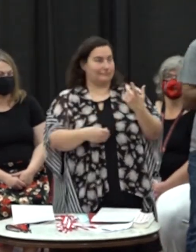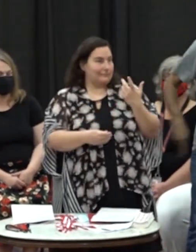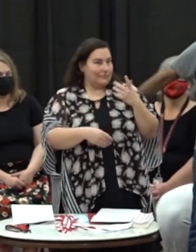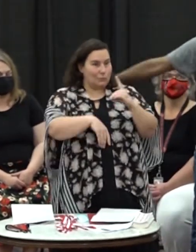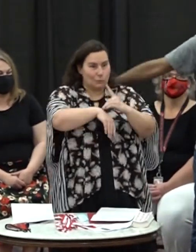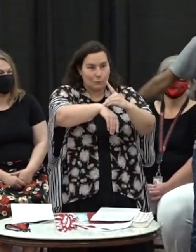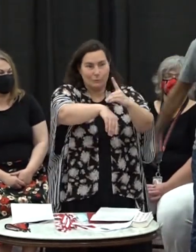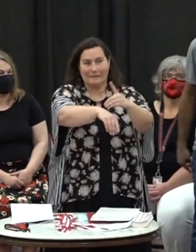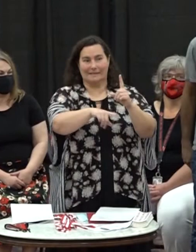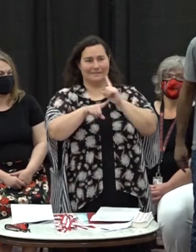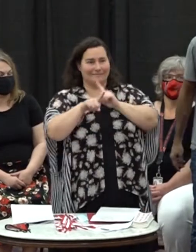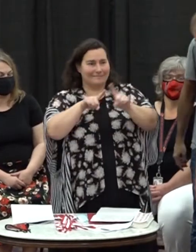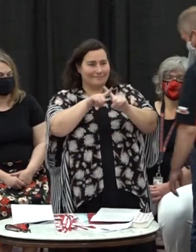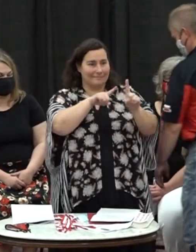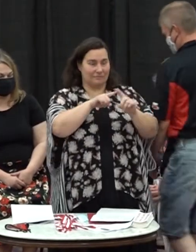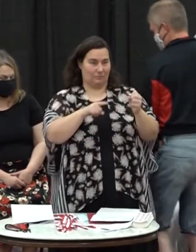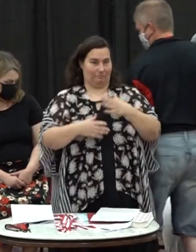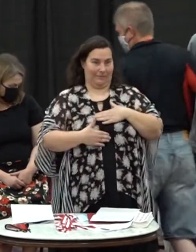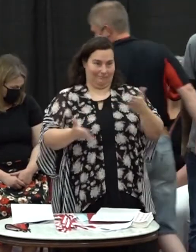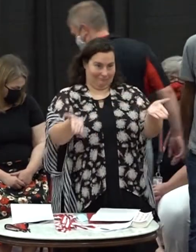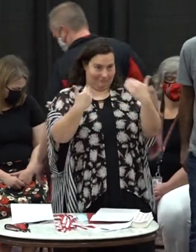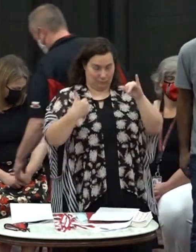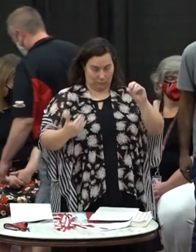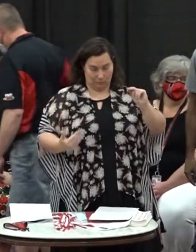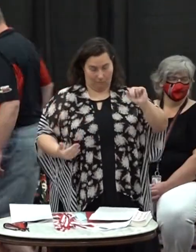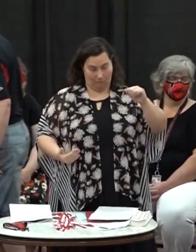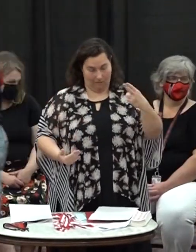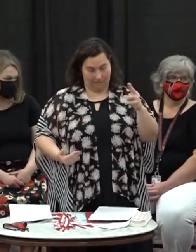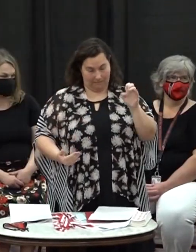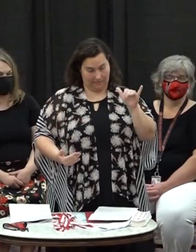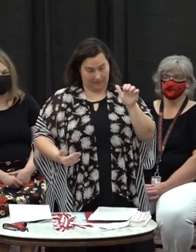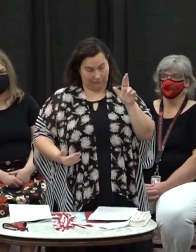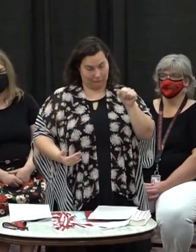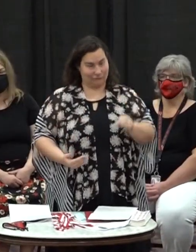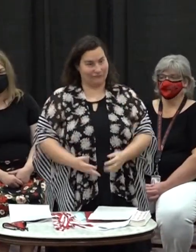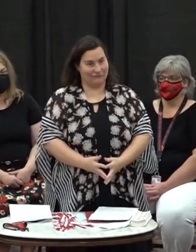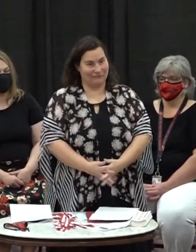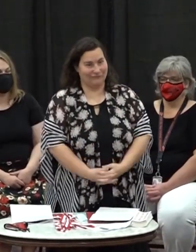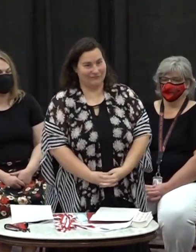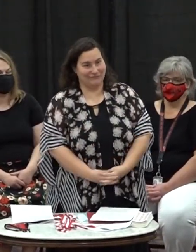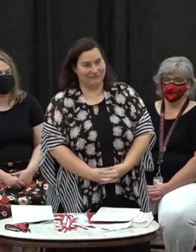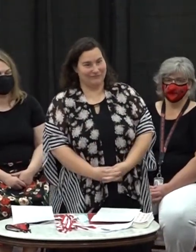being on time, towards others, and completing all their duties. Jonah Meyer.